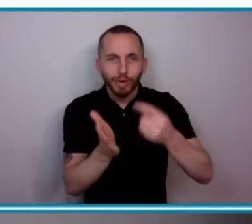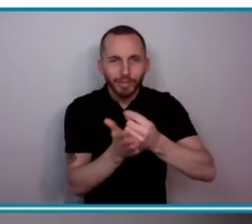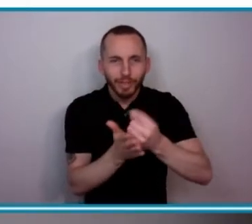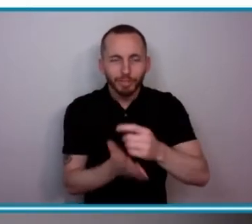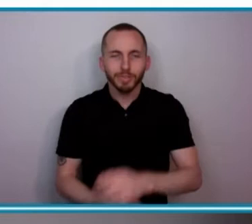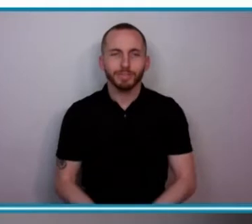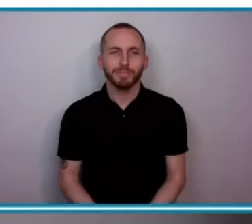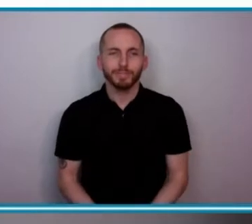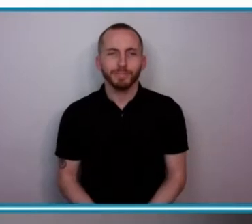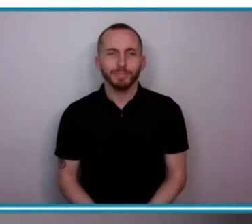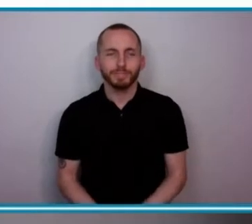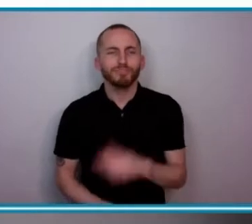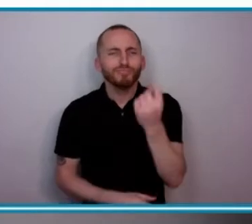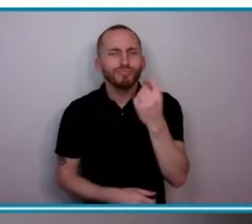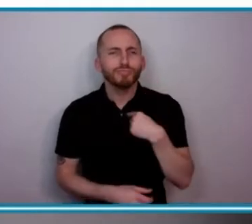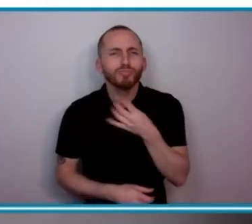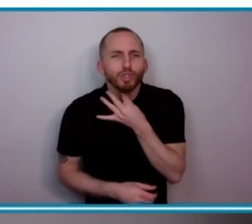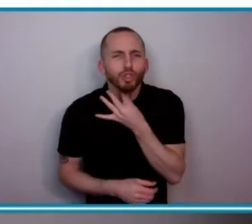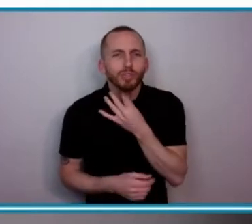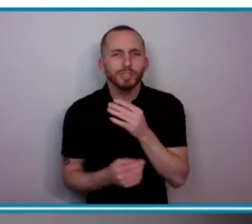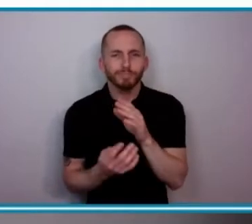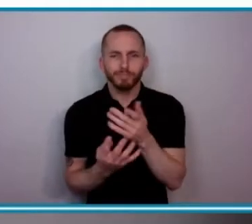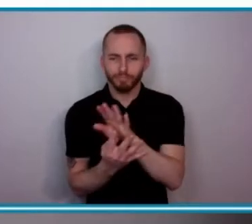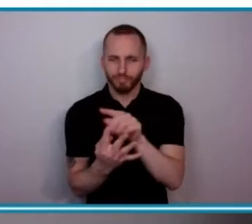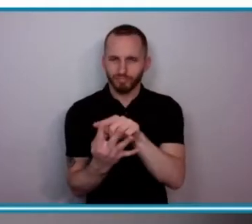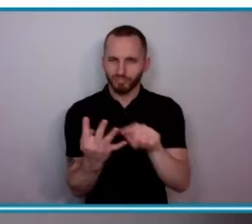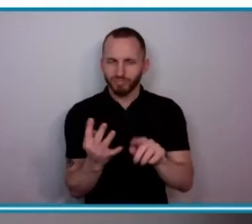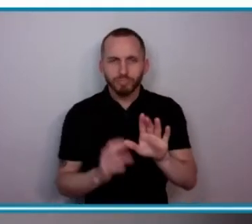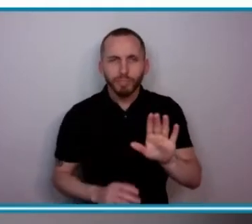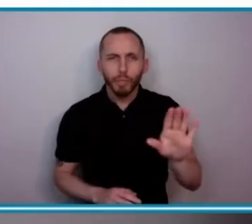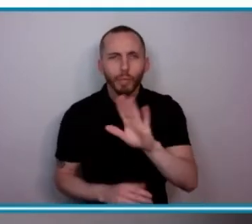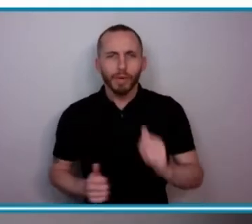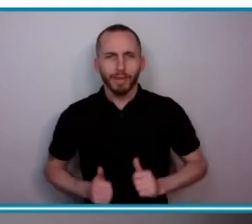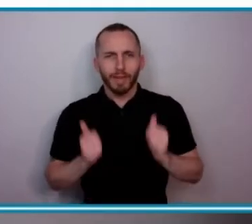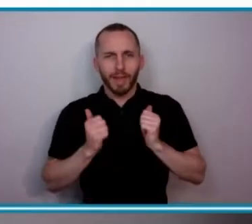And let's start with Dr. Story.